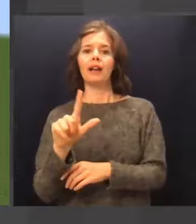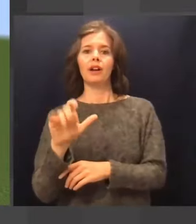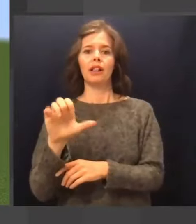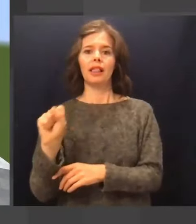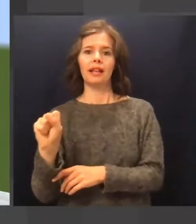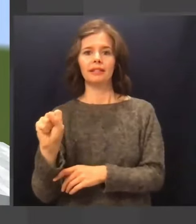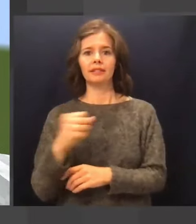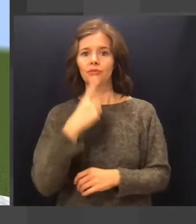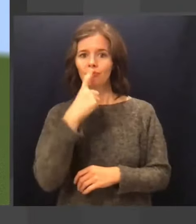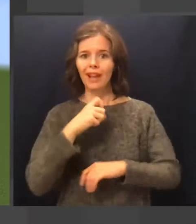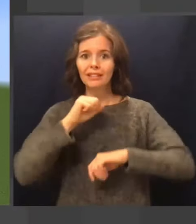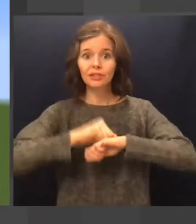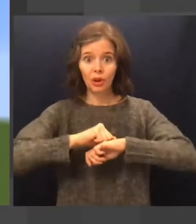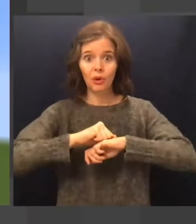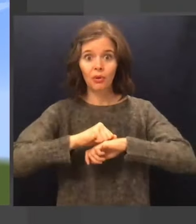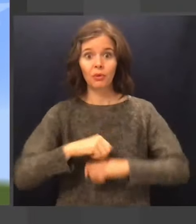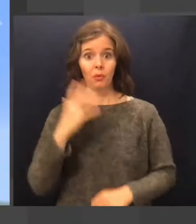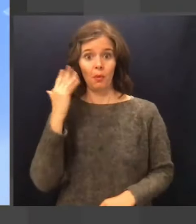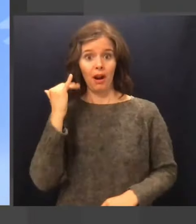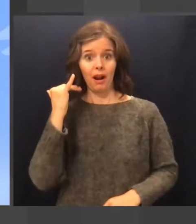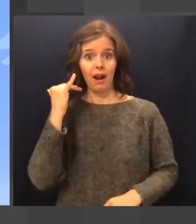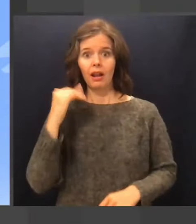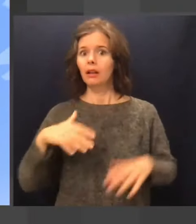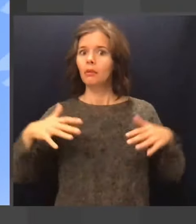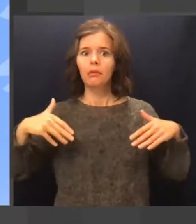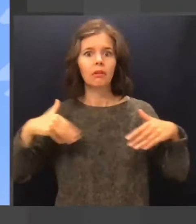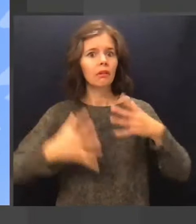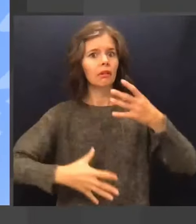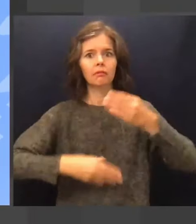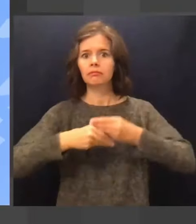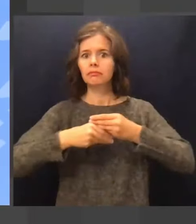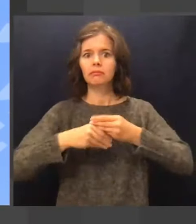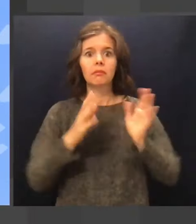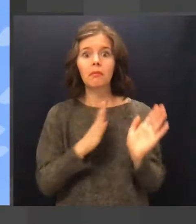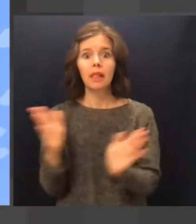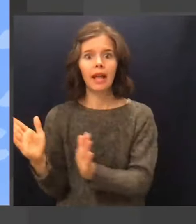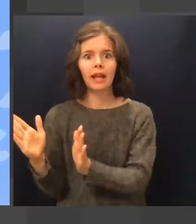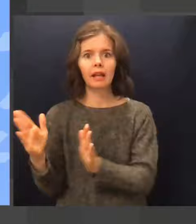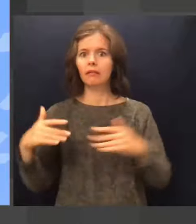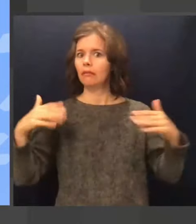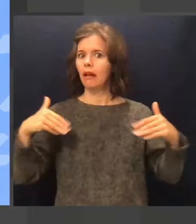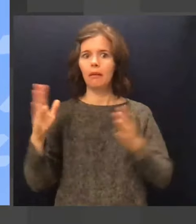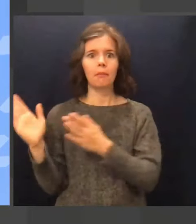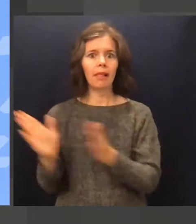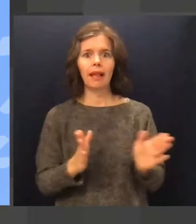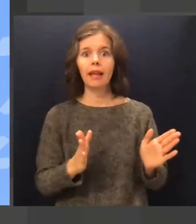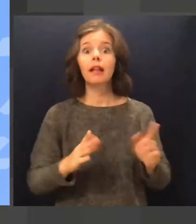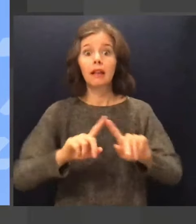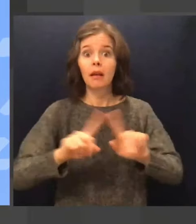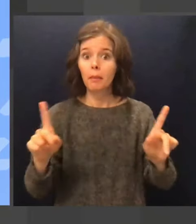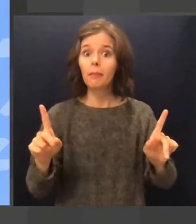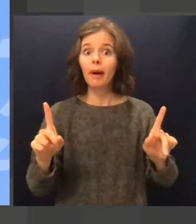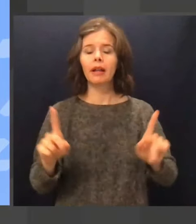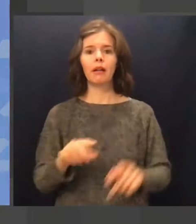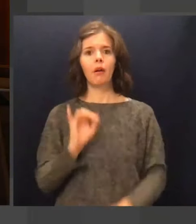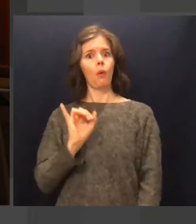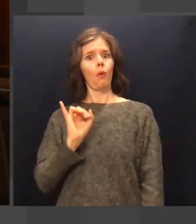SCULK SENSOR. AND WE DIDN'T EVEN PLAN TO ADD